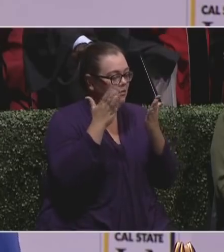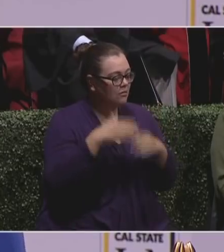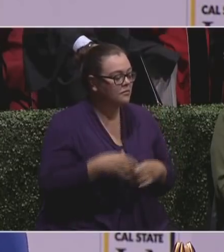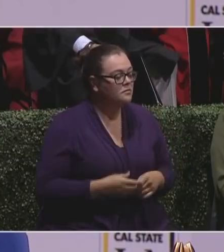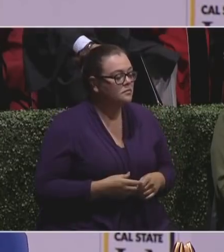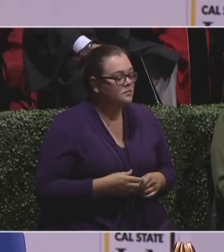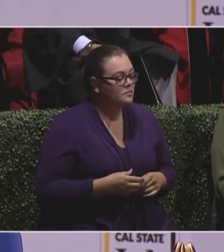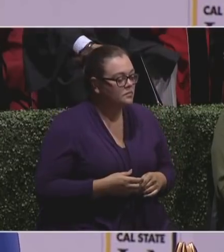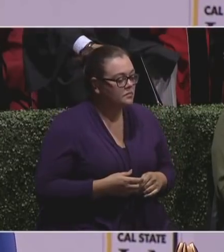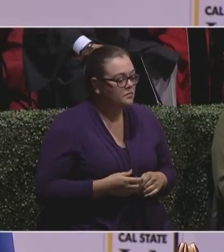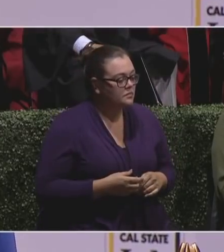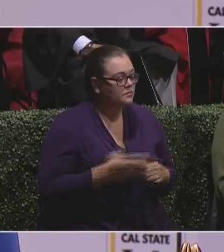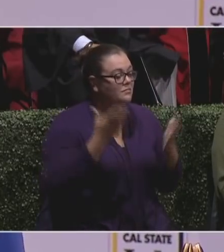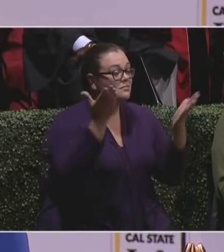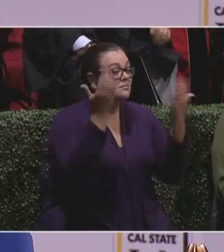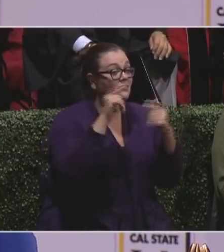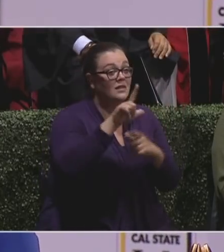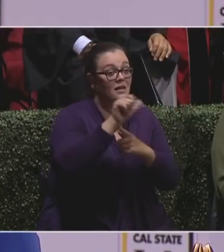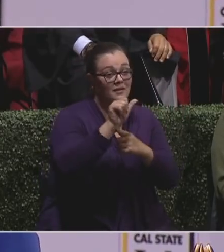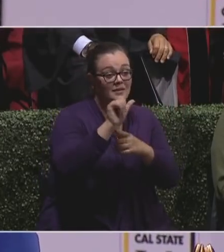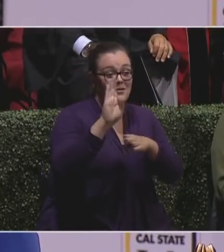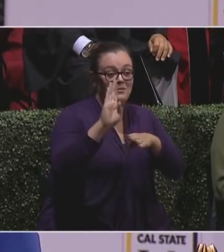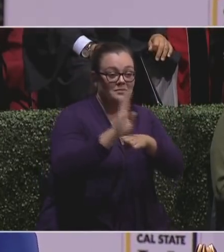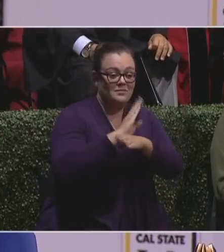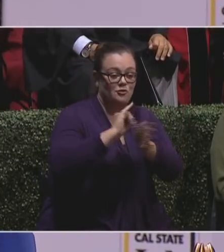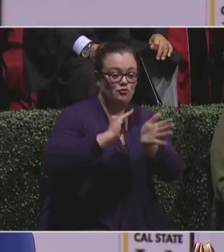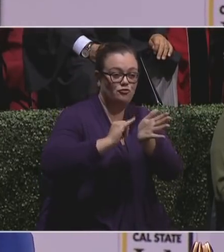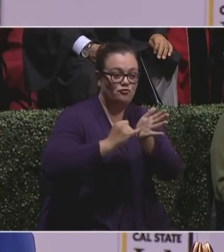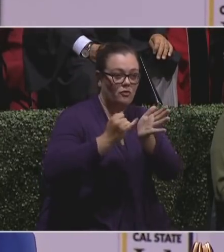APPROACH TO HEALTH CARE HAS EARNED HIM NATIONAL RECOGNITION, AND HE HAS RECEIVED THE U.S.